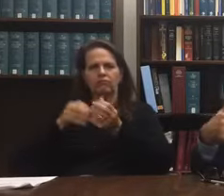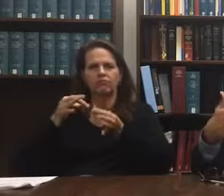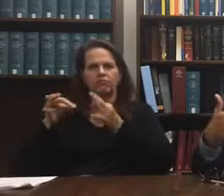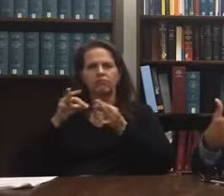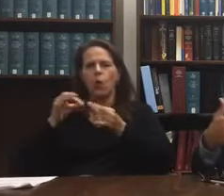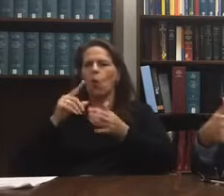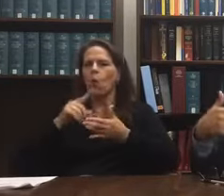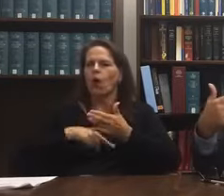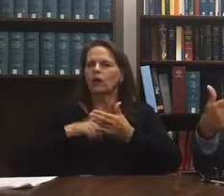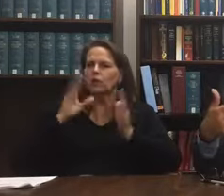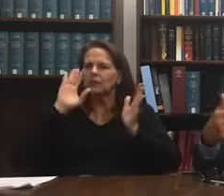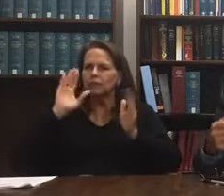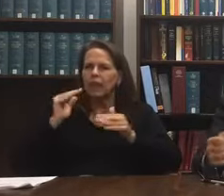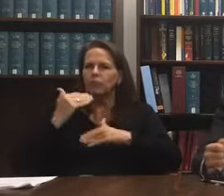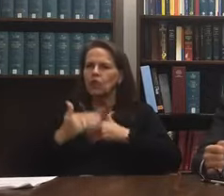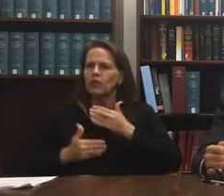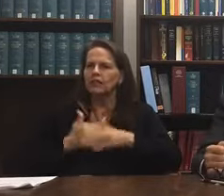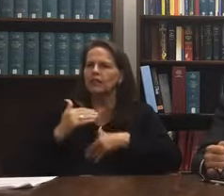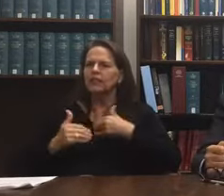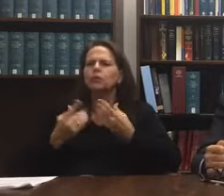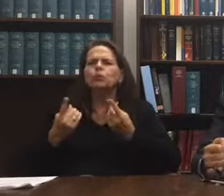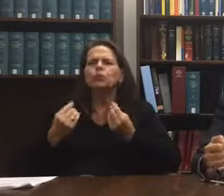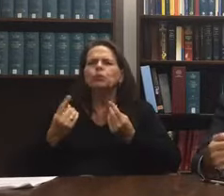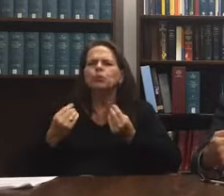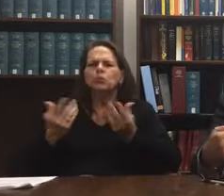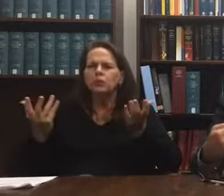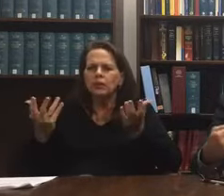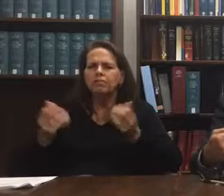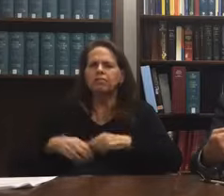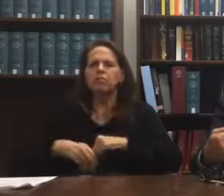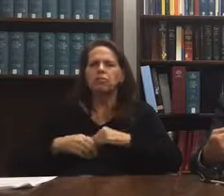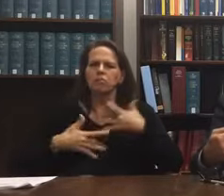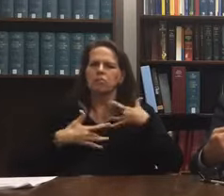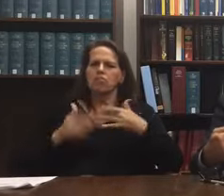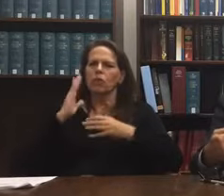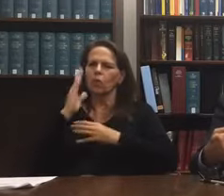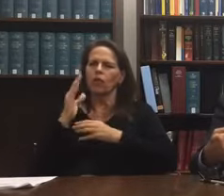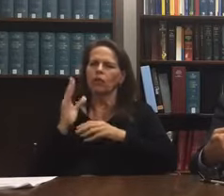to expect what we're gonna do usually gives a statement that the ruling is